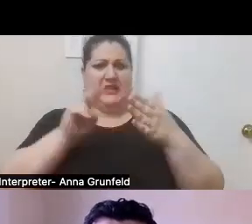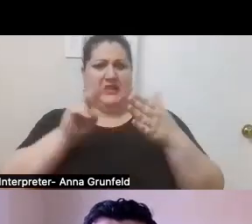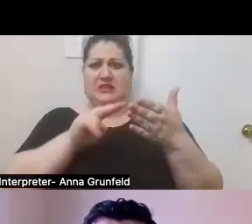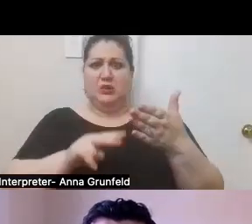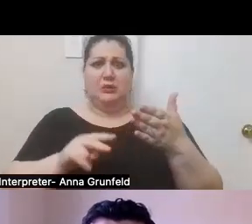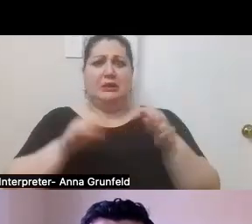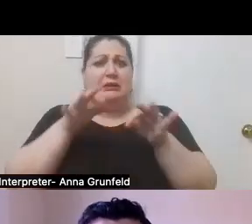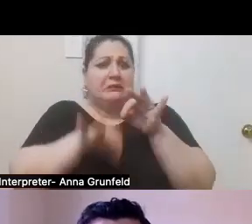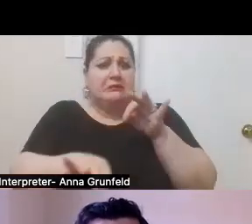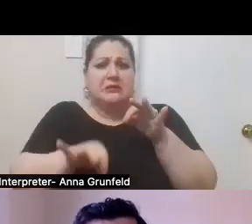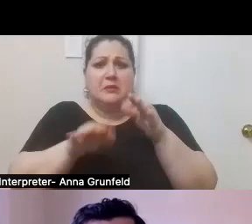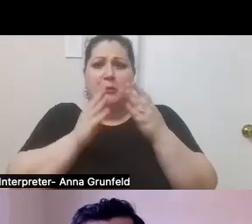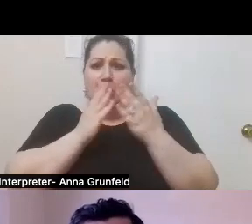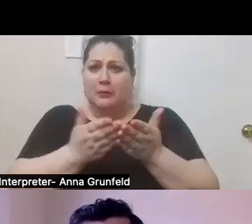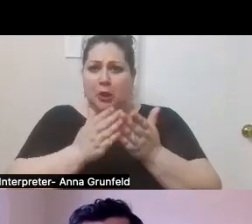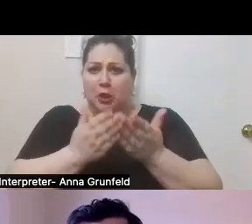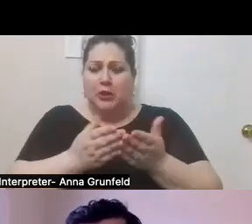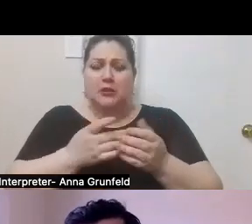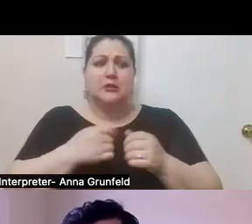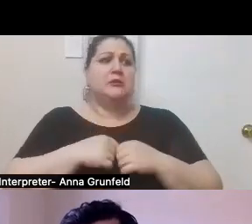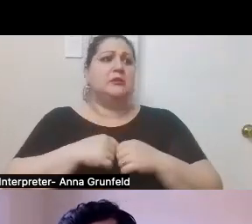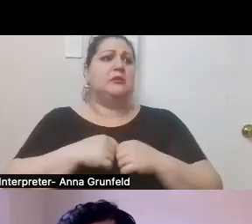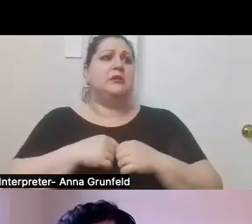I'm going to talk about clinical books and then sort of reviewing with the SLP.